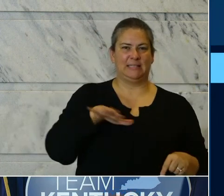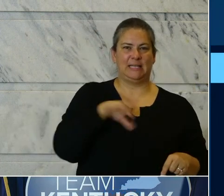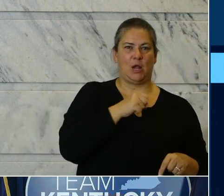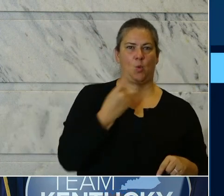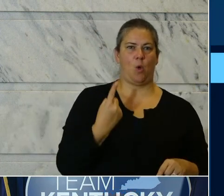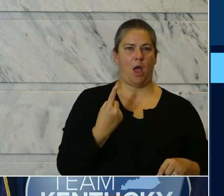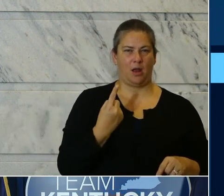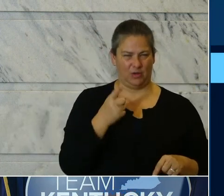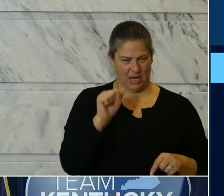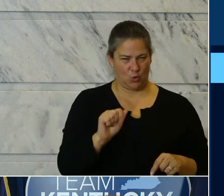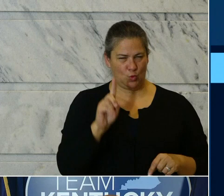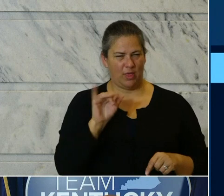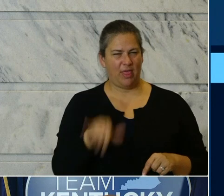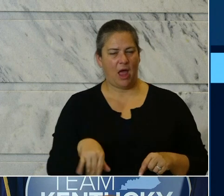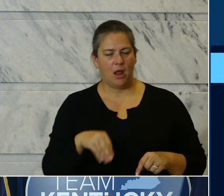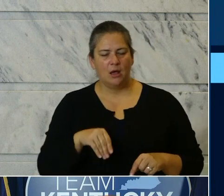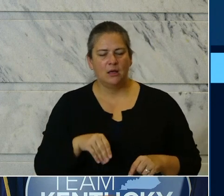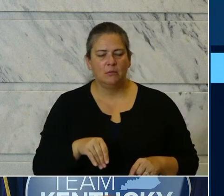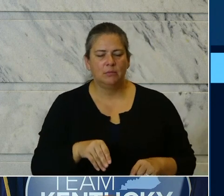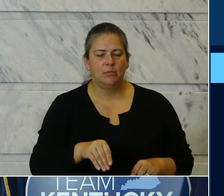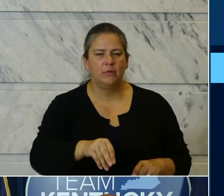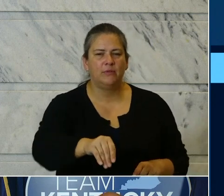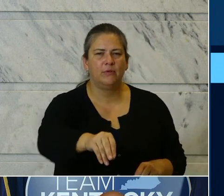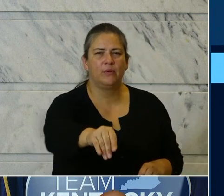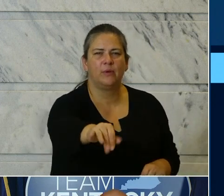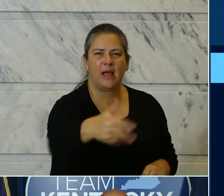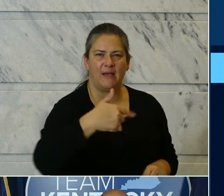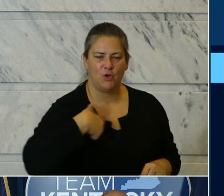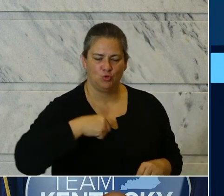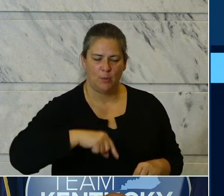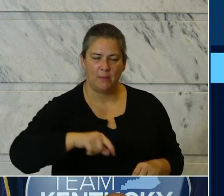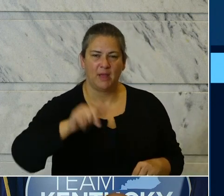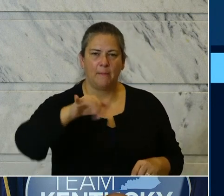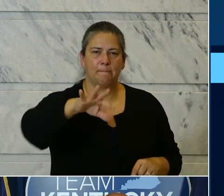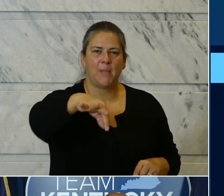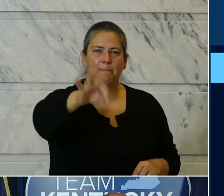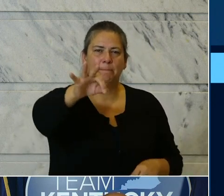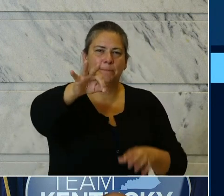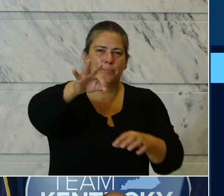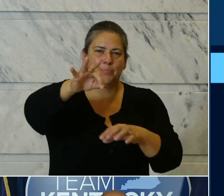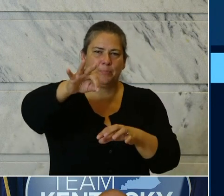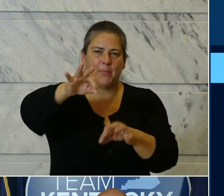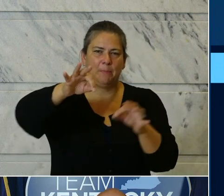YEAH WALKWAY LEADING UP TO YOUR PORCH. THE POOR ON THE DRY. WE THE SIGN SAYS P. TAKE ONE.